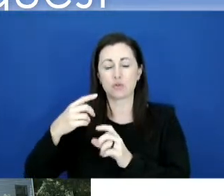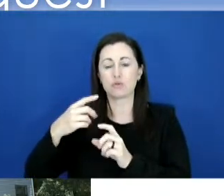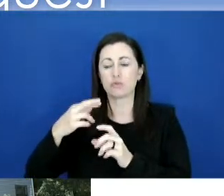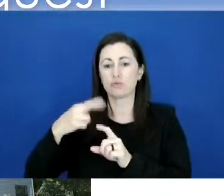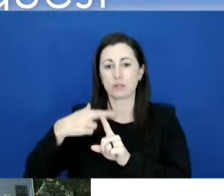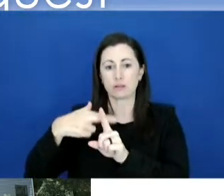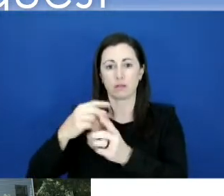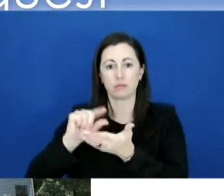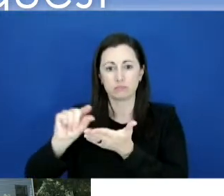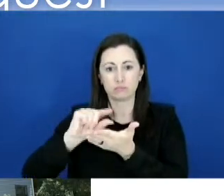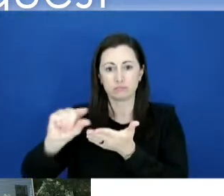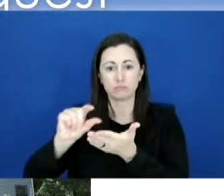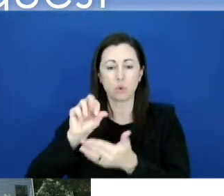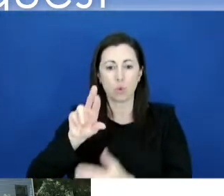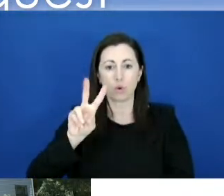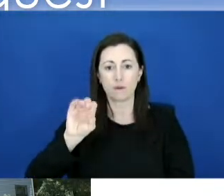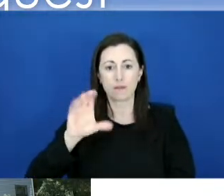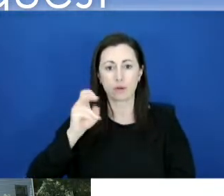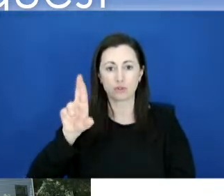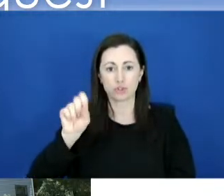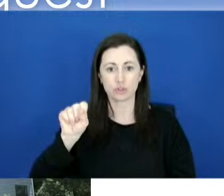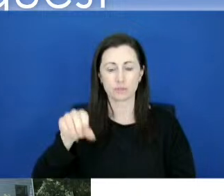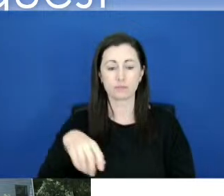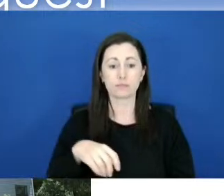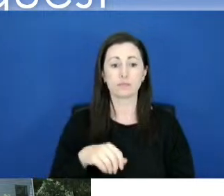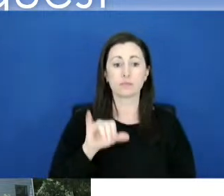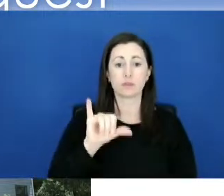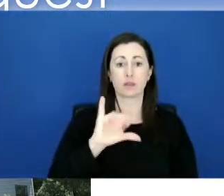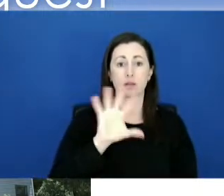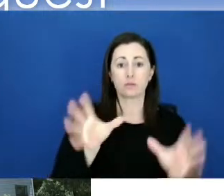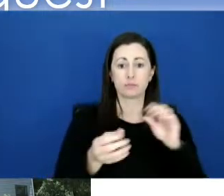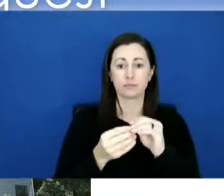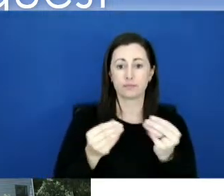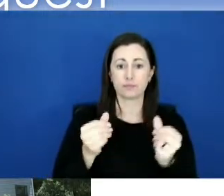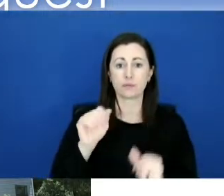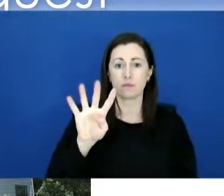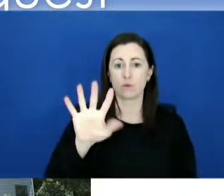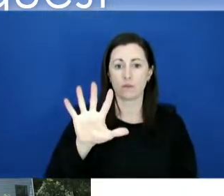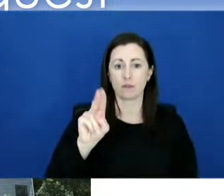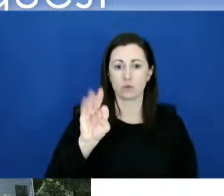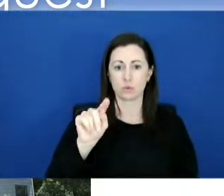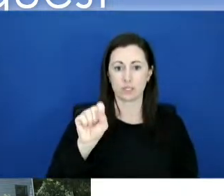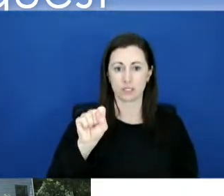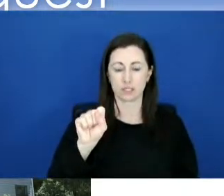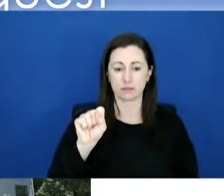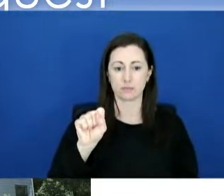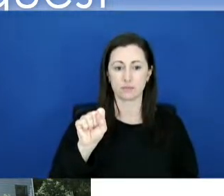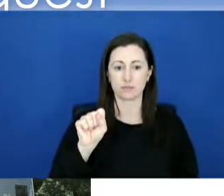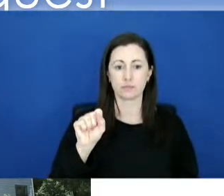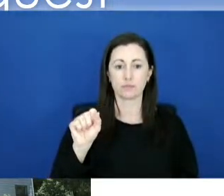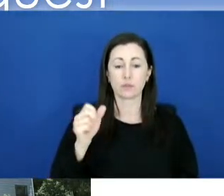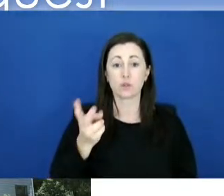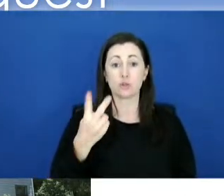FOR HOUSEHOLDS WITHOUT EXISTING